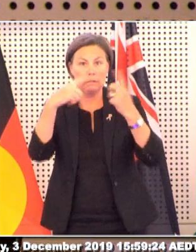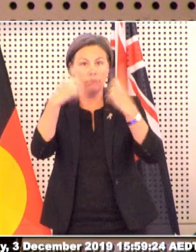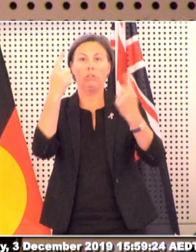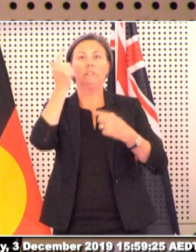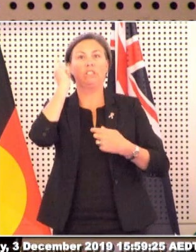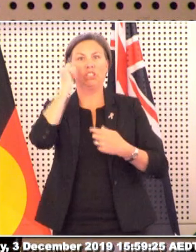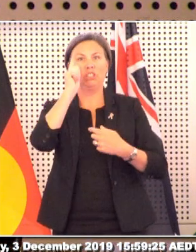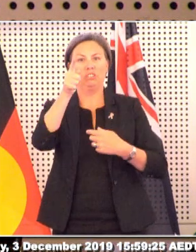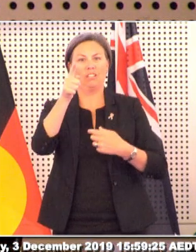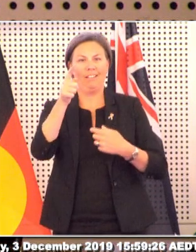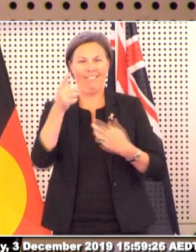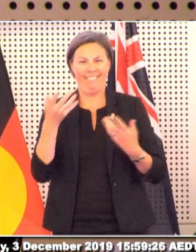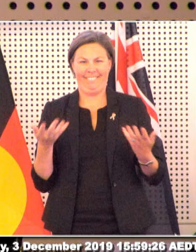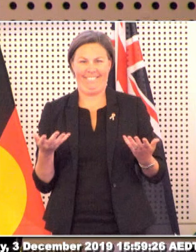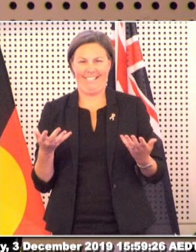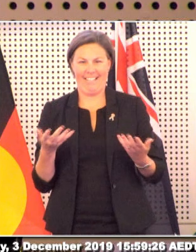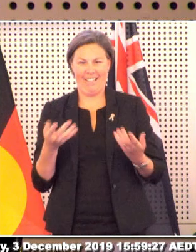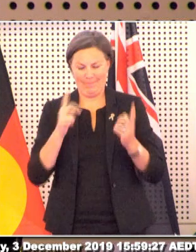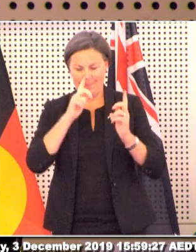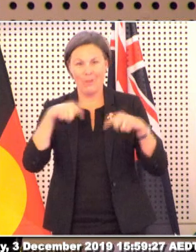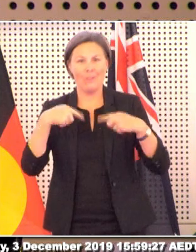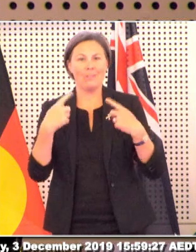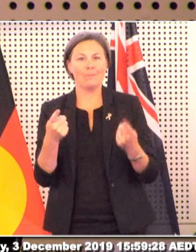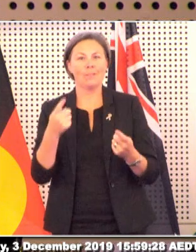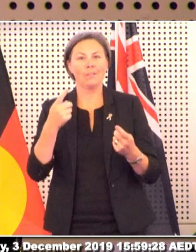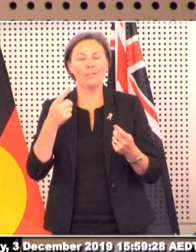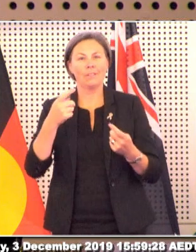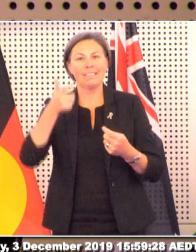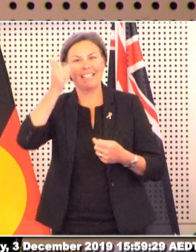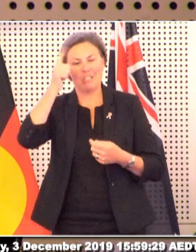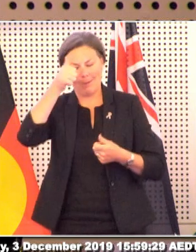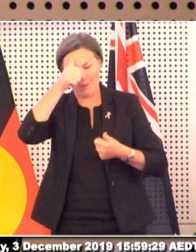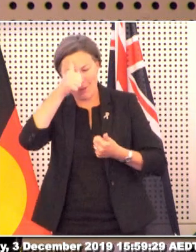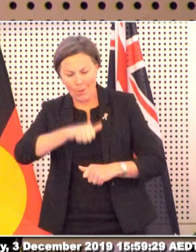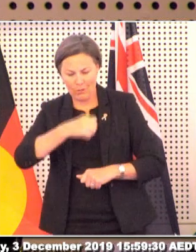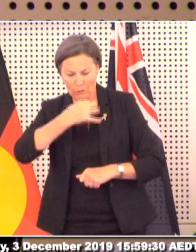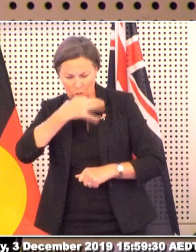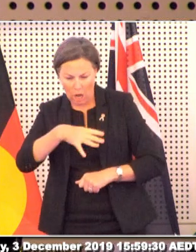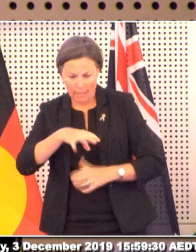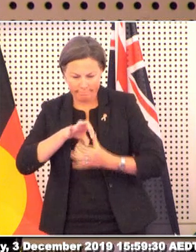How would a teacher ever get to know a child and what the child needs and what the educational needs are?